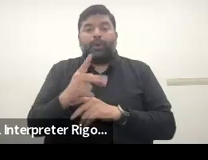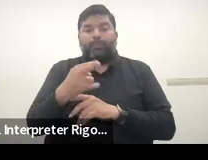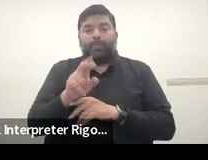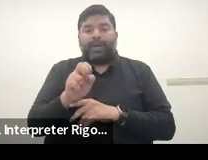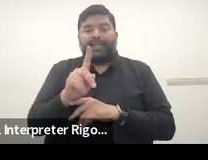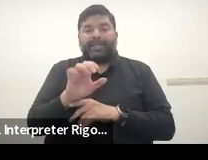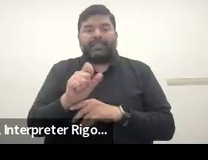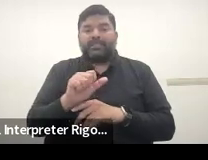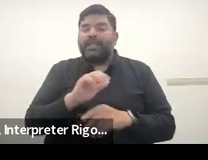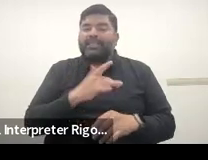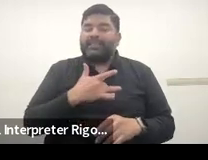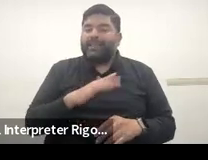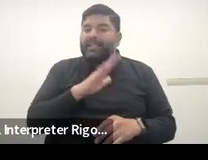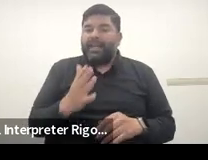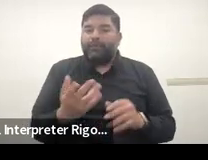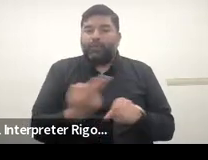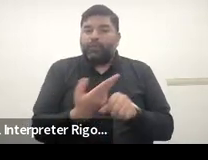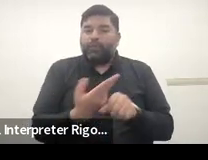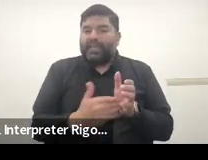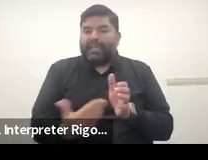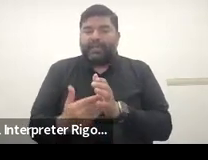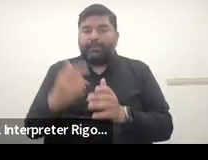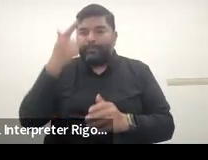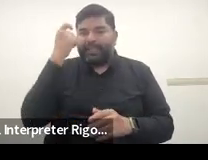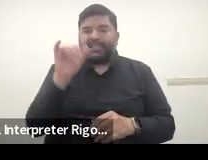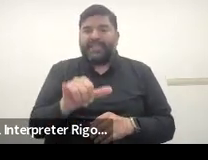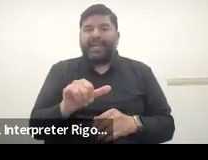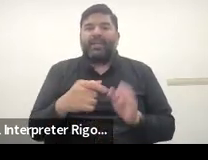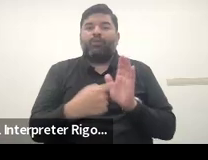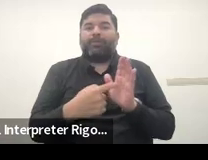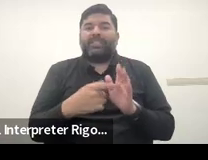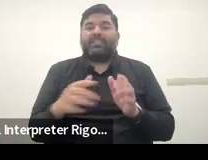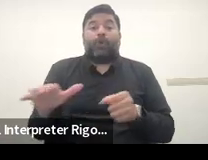classifier predicate multiple times, because it's representing a whole sentence